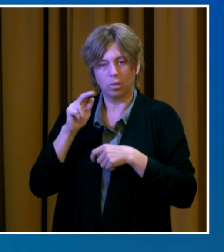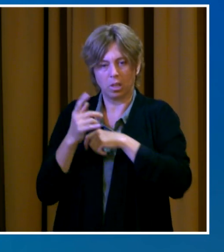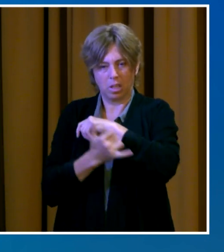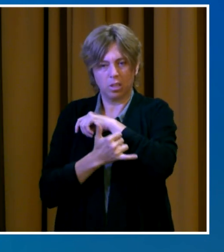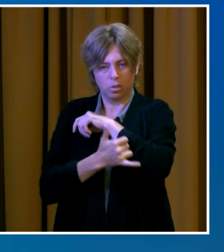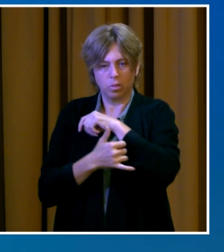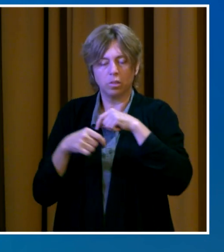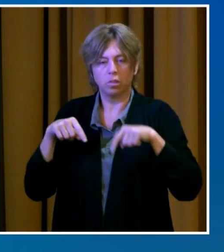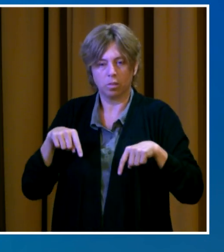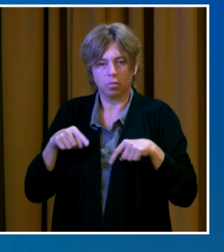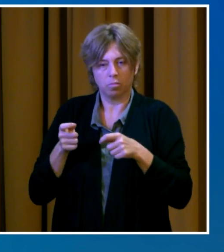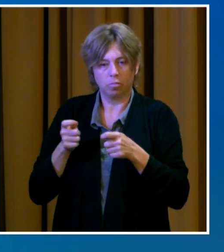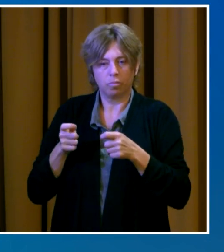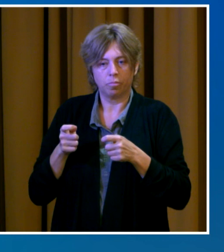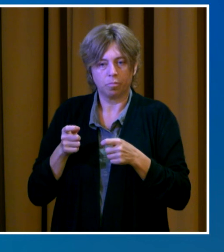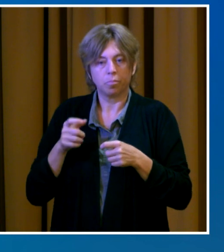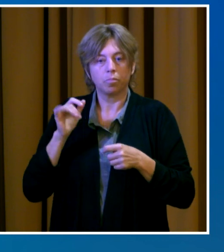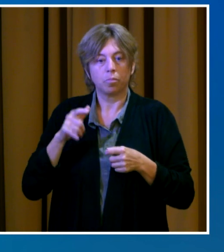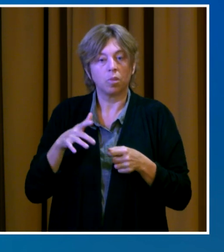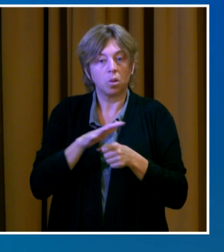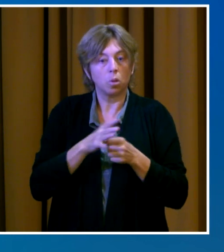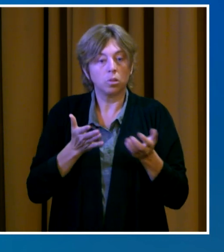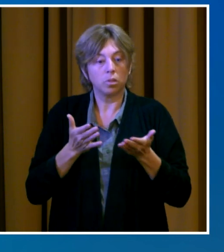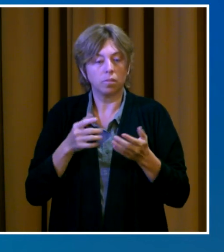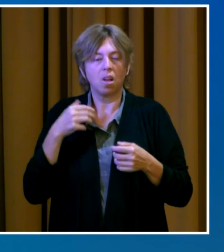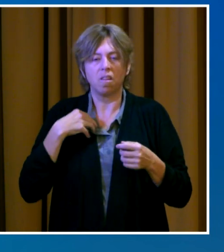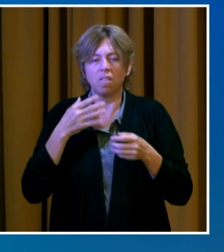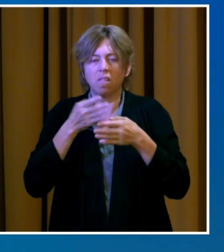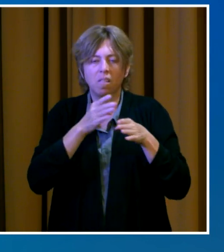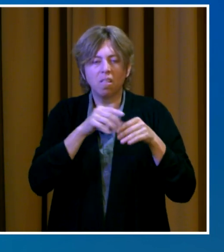service providers to eligible low income households.